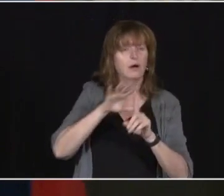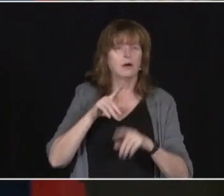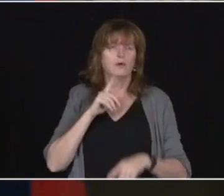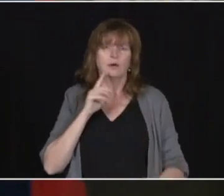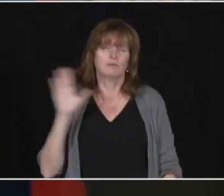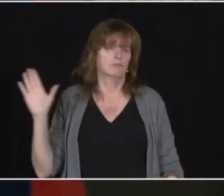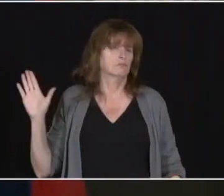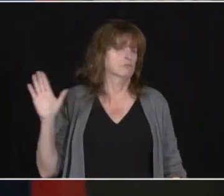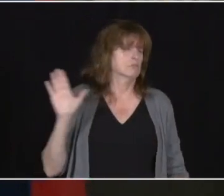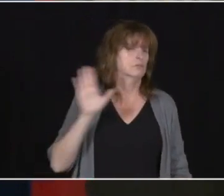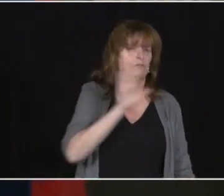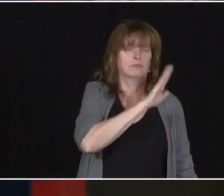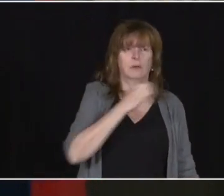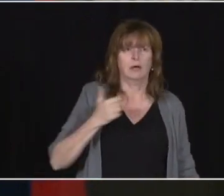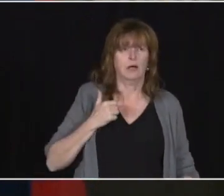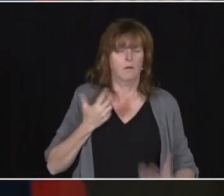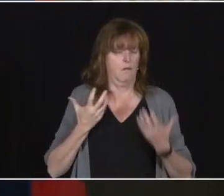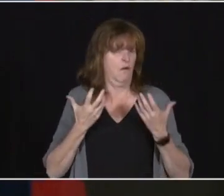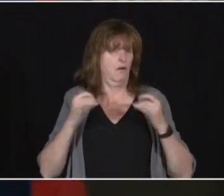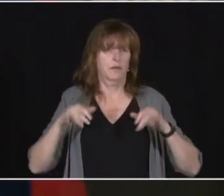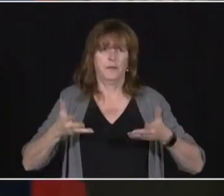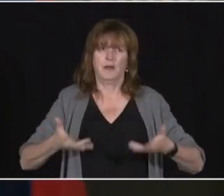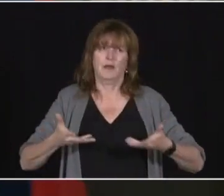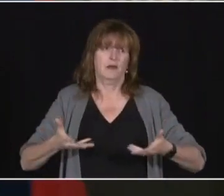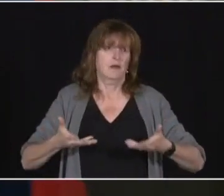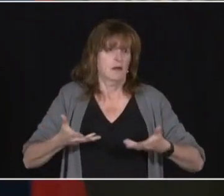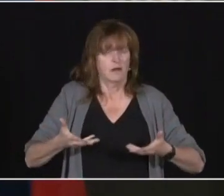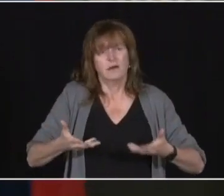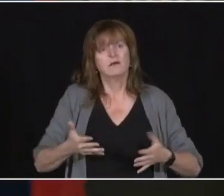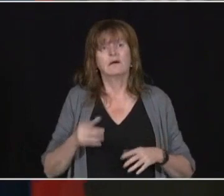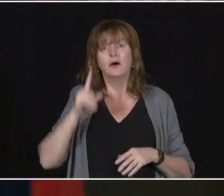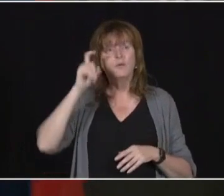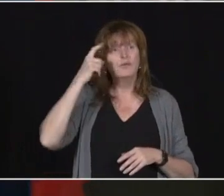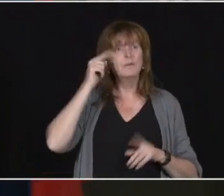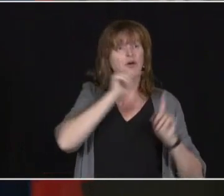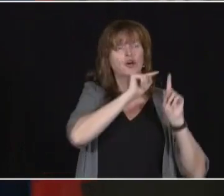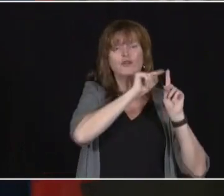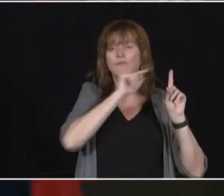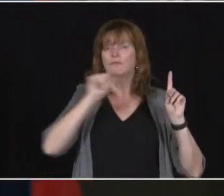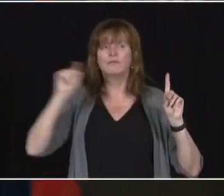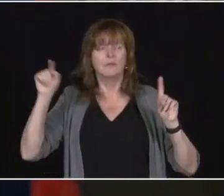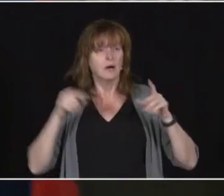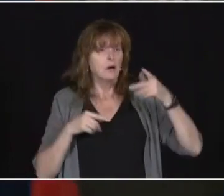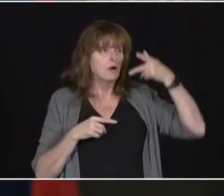We had a good conversation with the pre-Mr and Premier yesterday and we have put together a committee to make sure